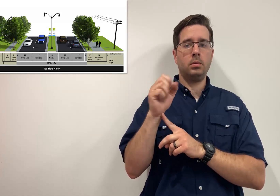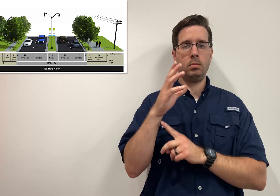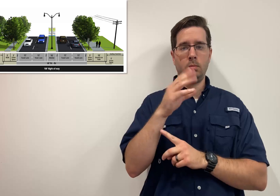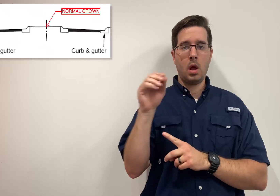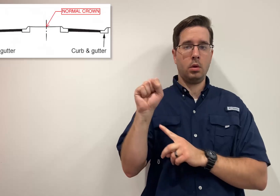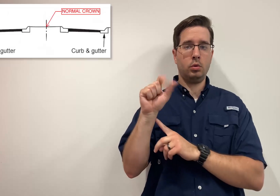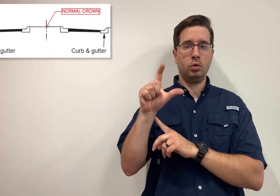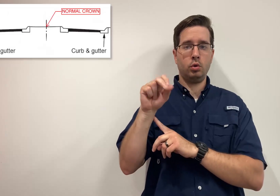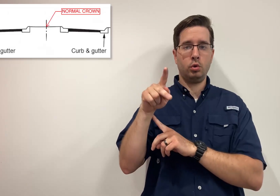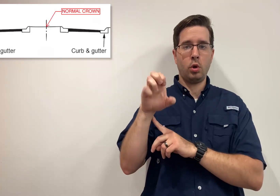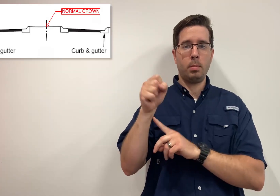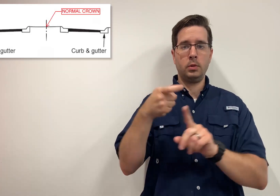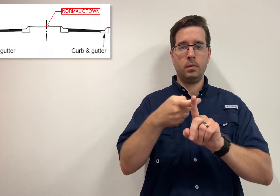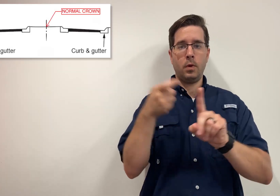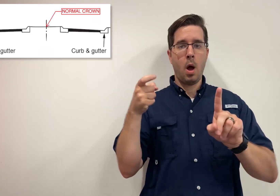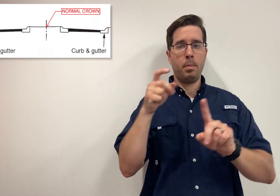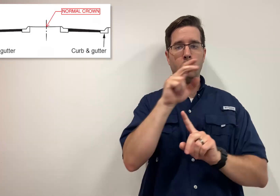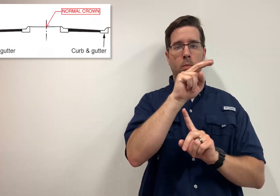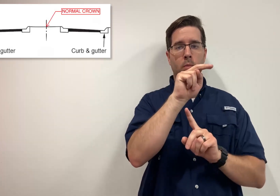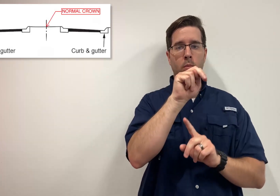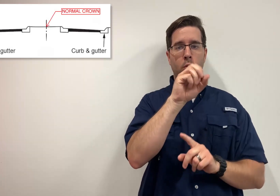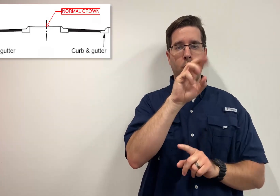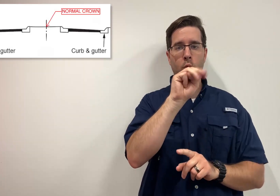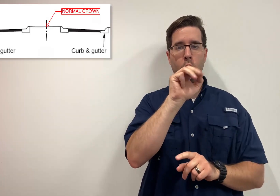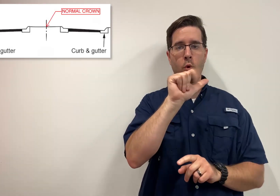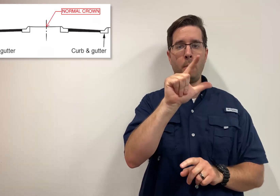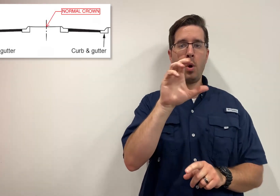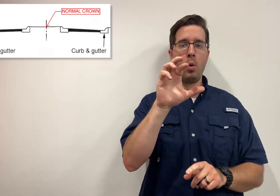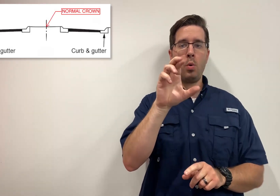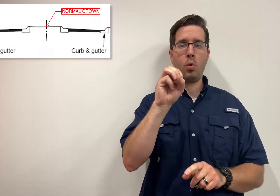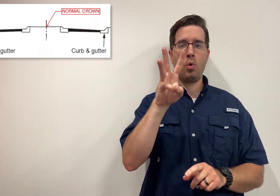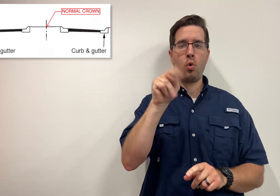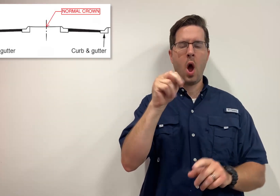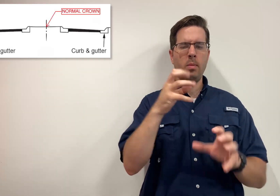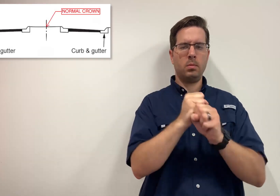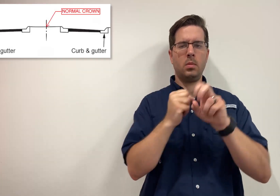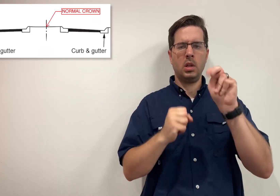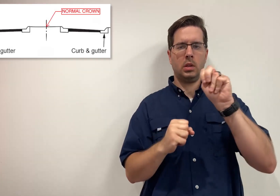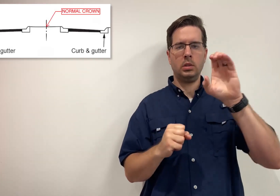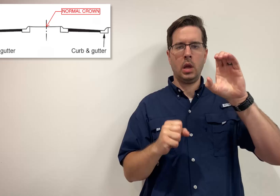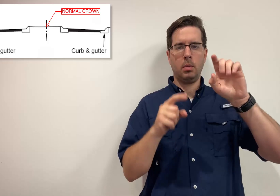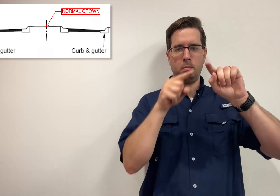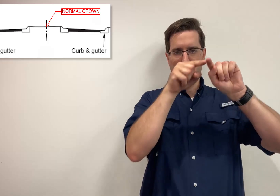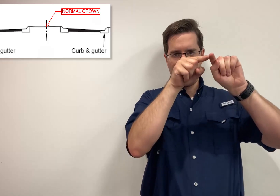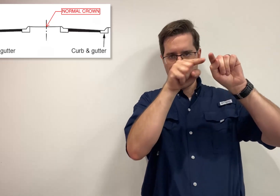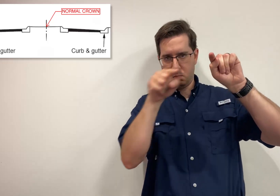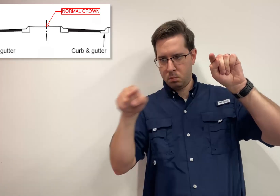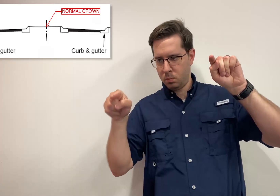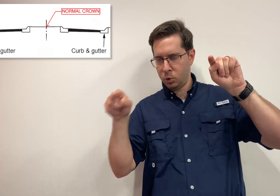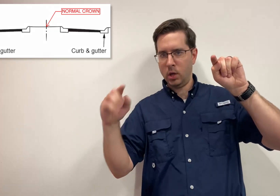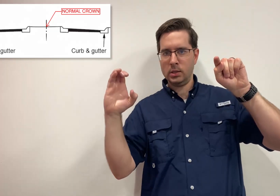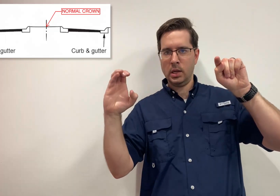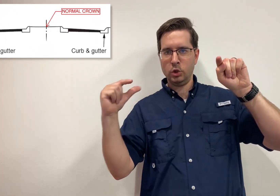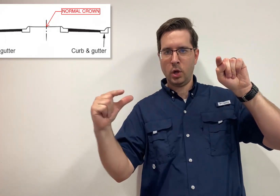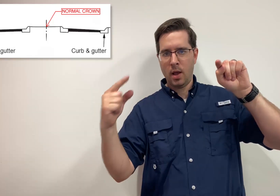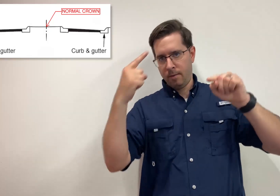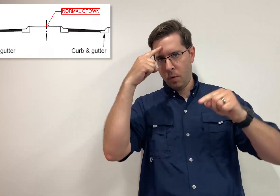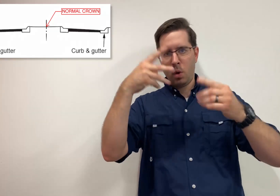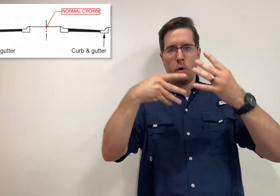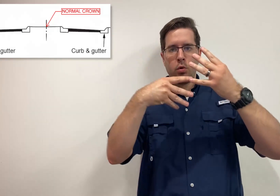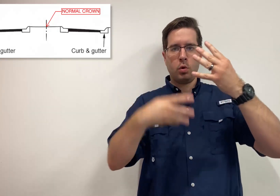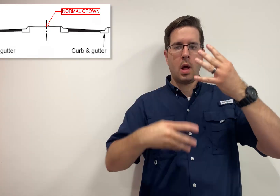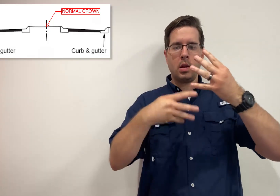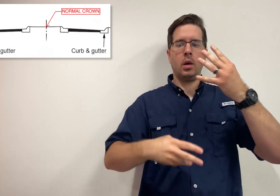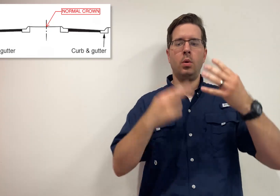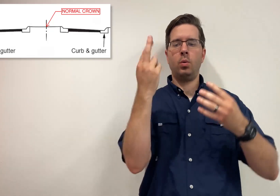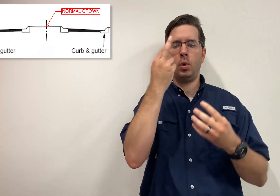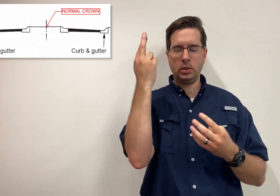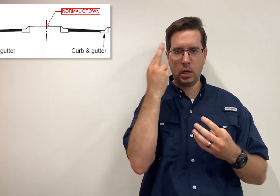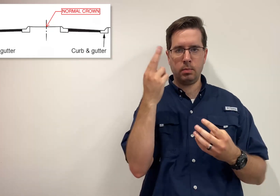and slopes from normal crown to curb and gutter (C & G) for drainage reasons.